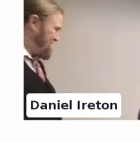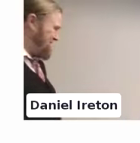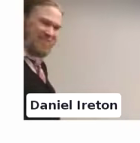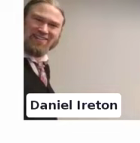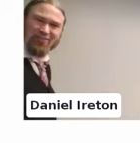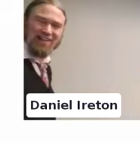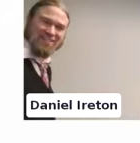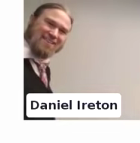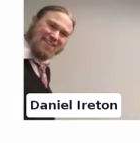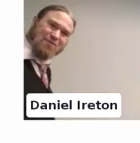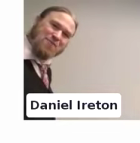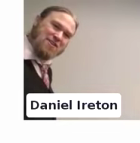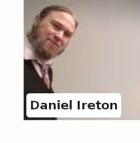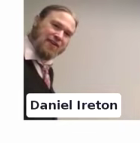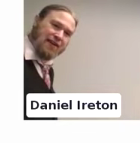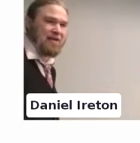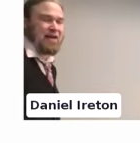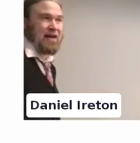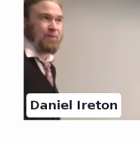That's a really good idea.